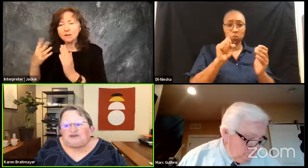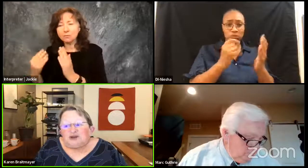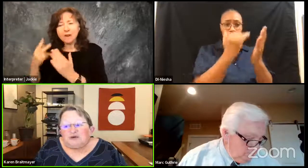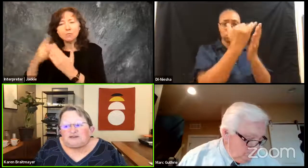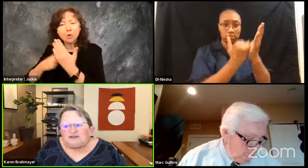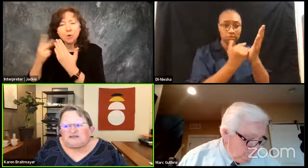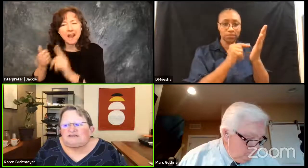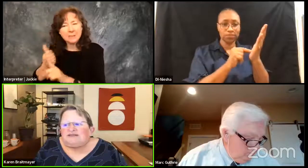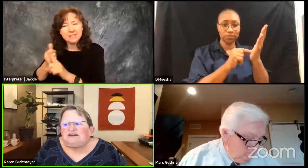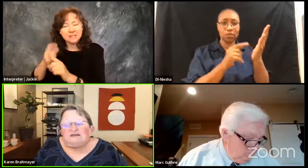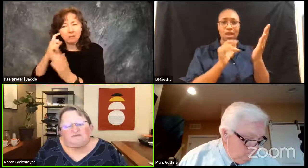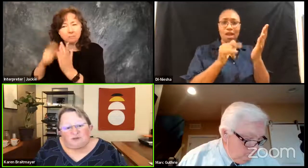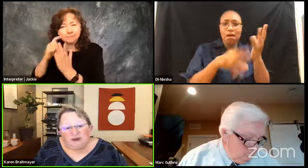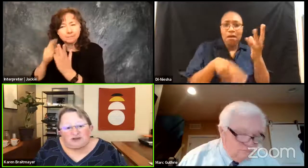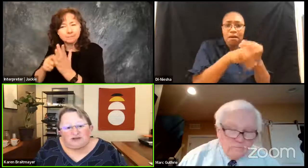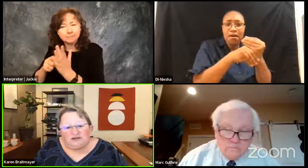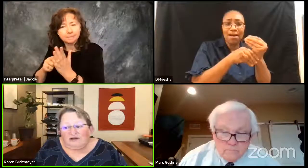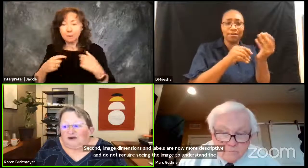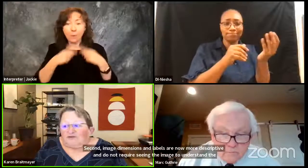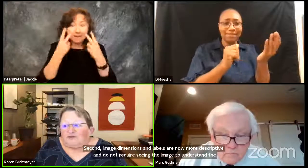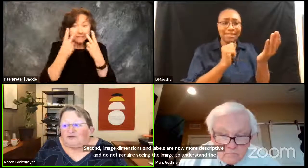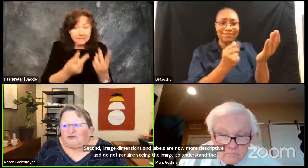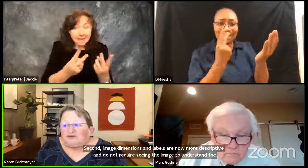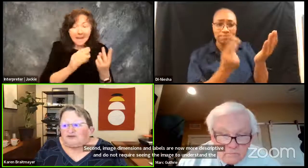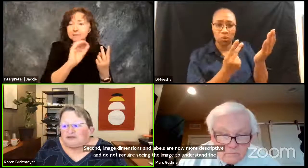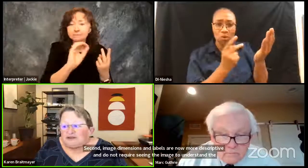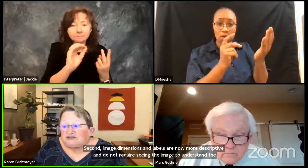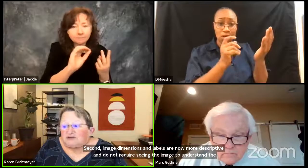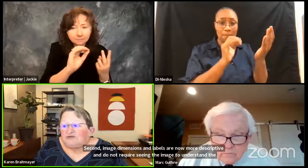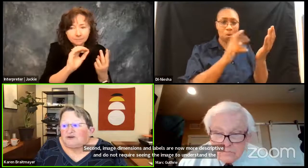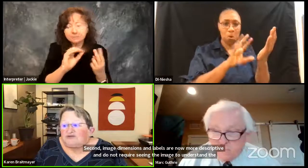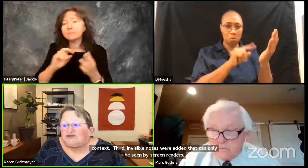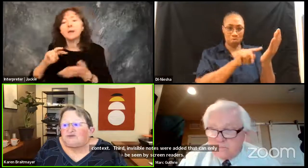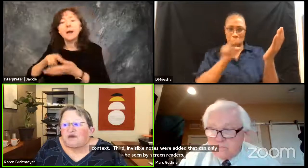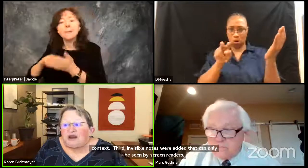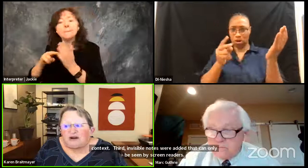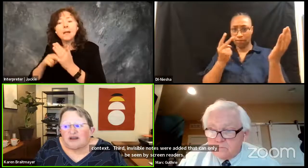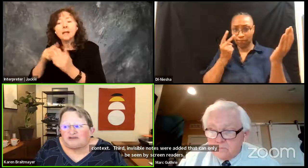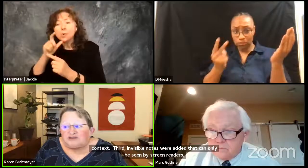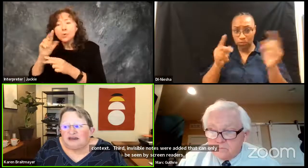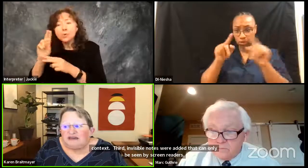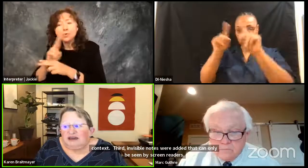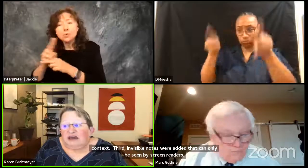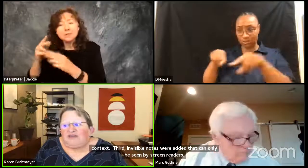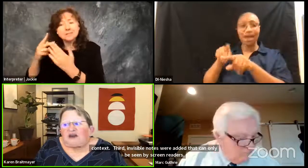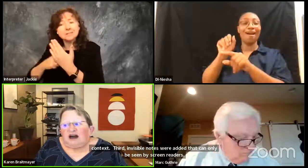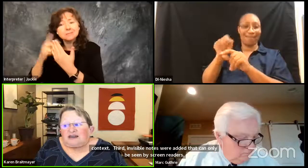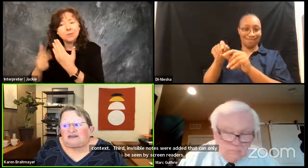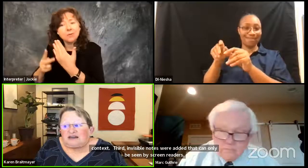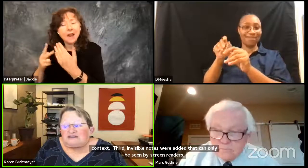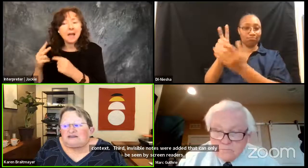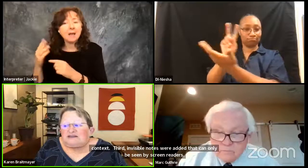These notes detail information for those using screen readers to better understand the context